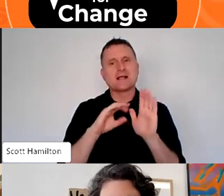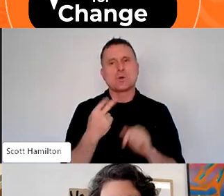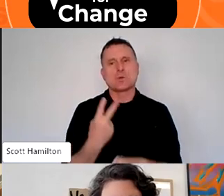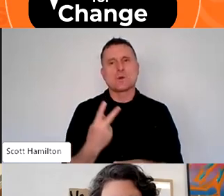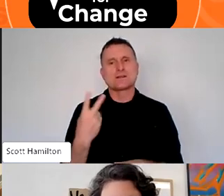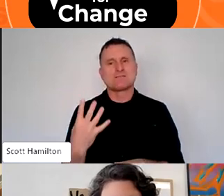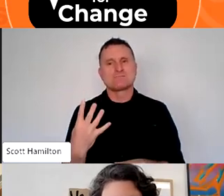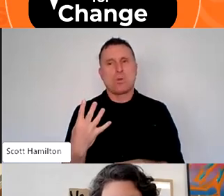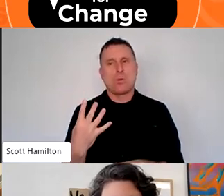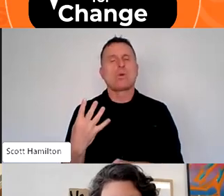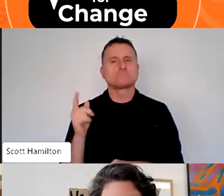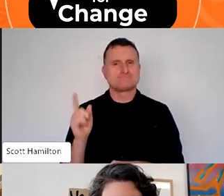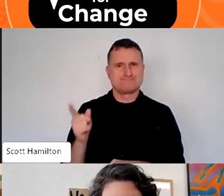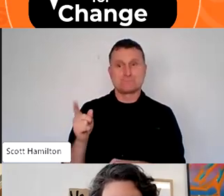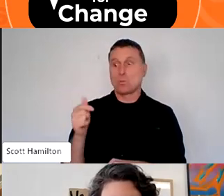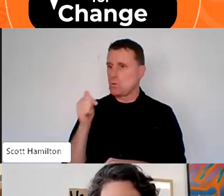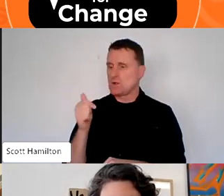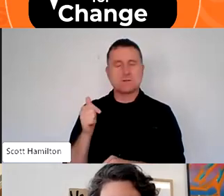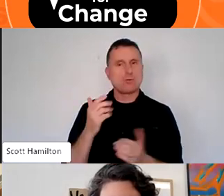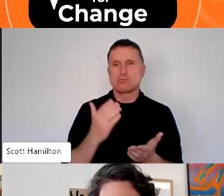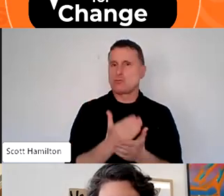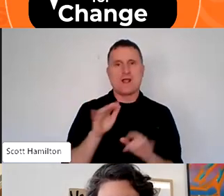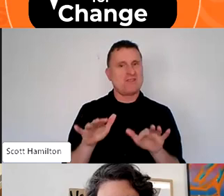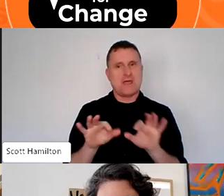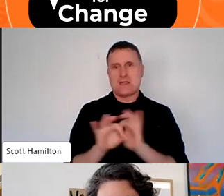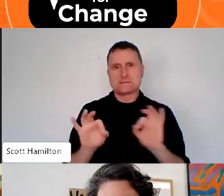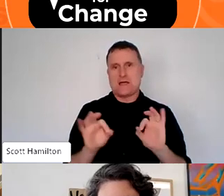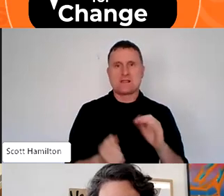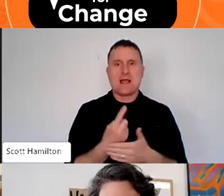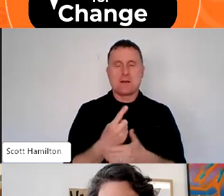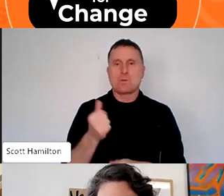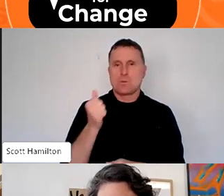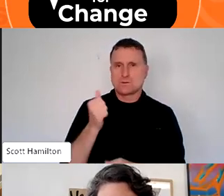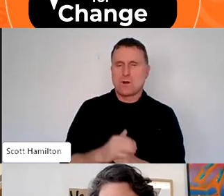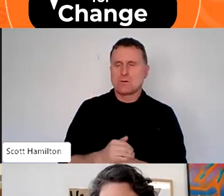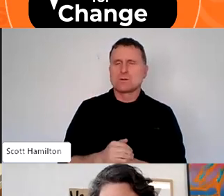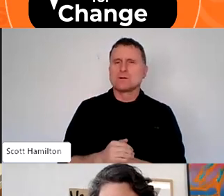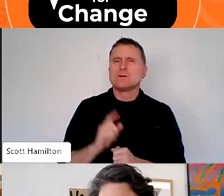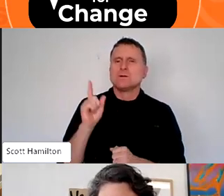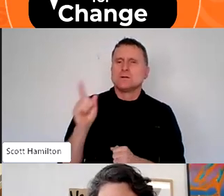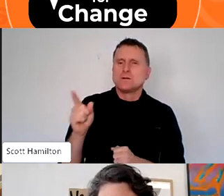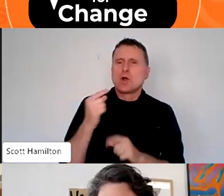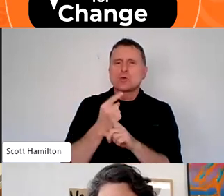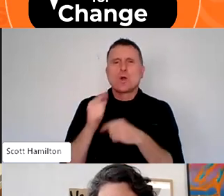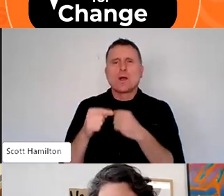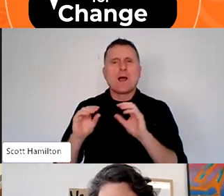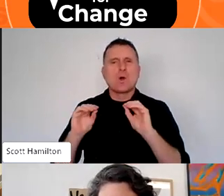and we know that that's not happening. But there is a question here around, you talk about education here but not a mention on early childhood.